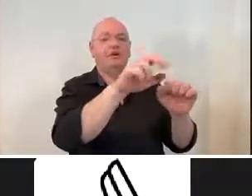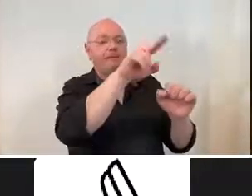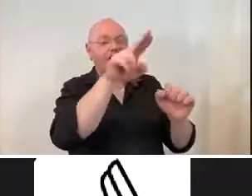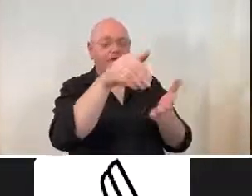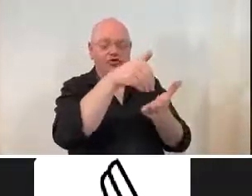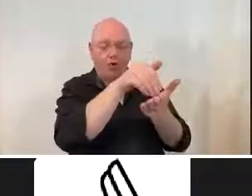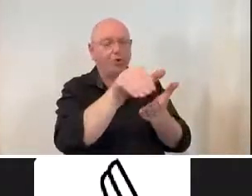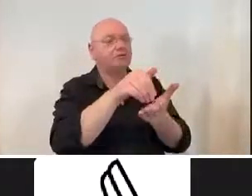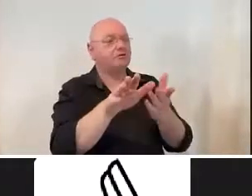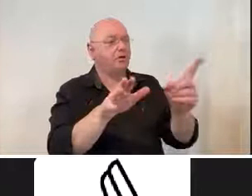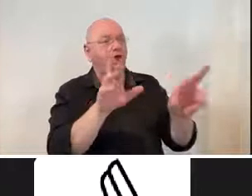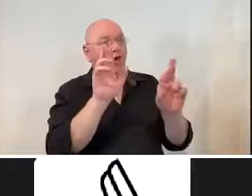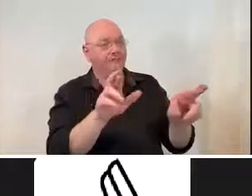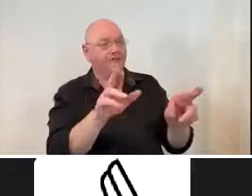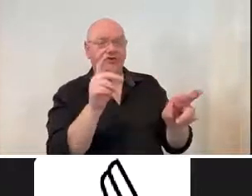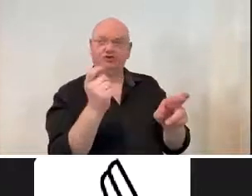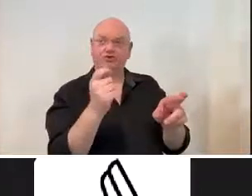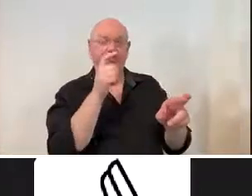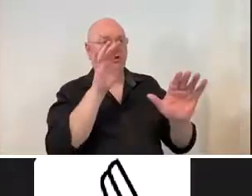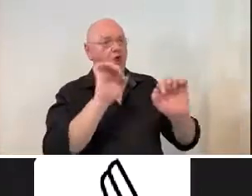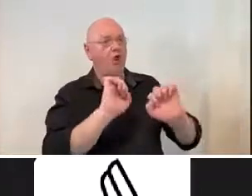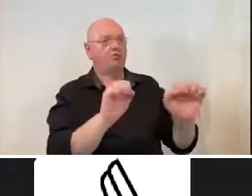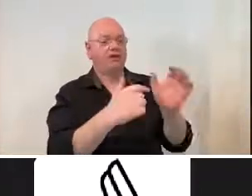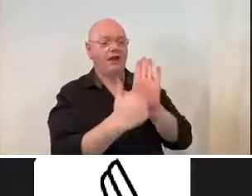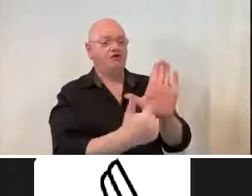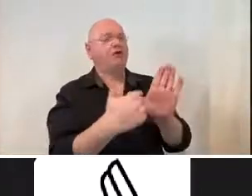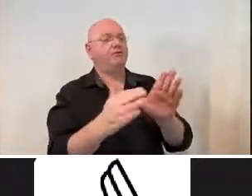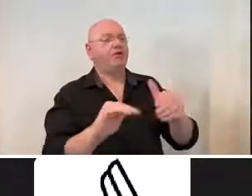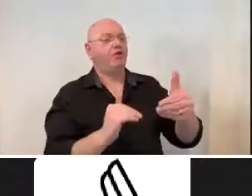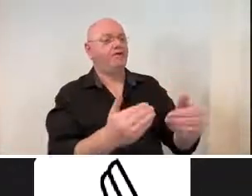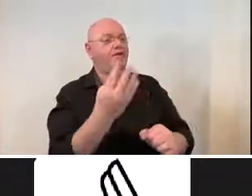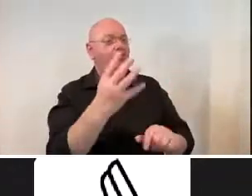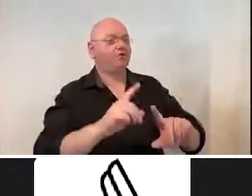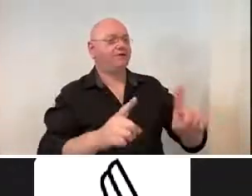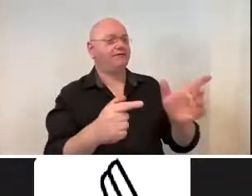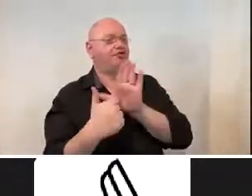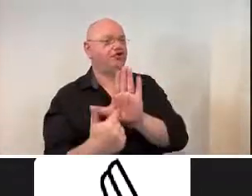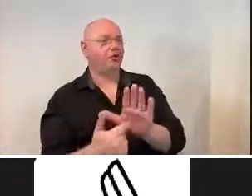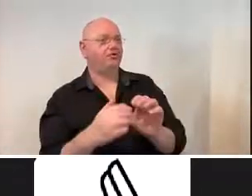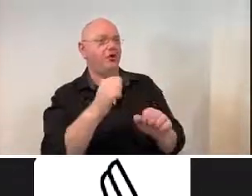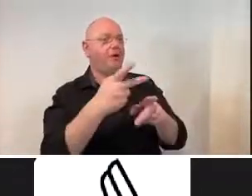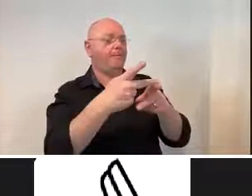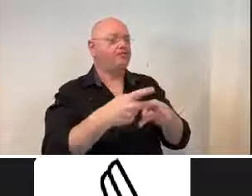She was like she didn't have a studio, she was working in a caravan. She applied and honestly, she's an absolute gem. This